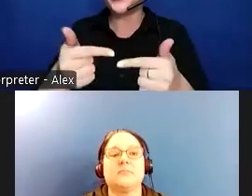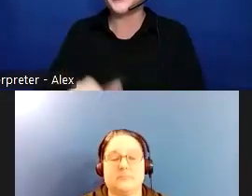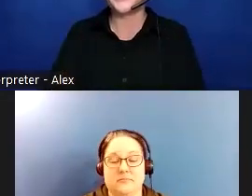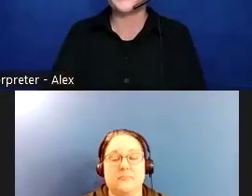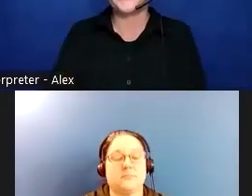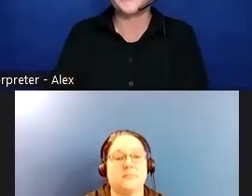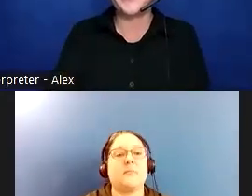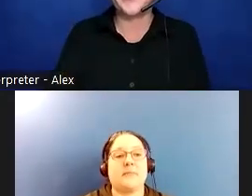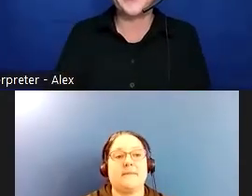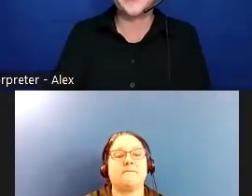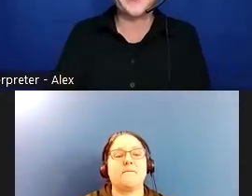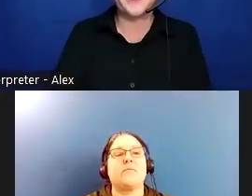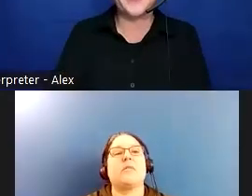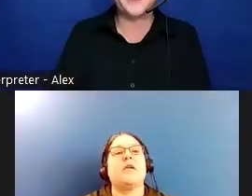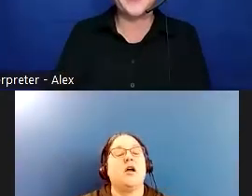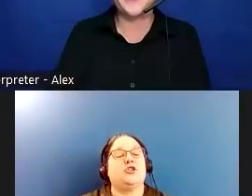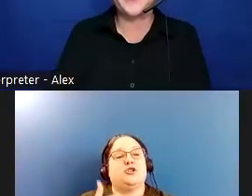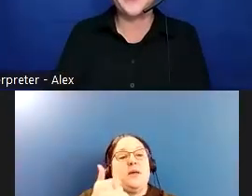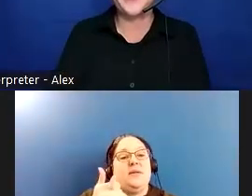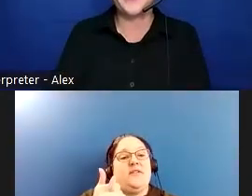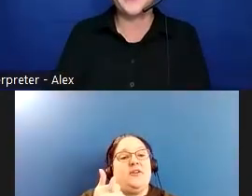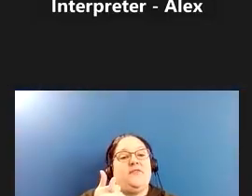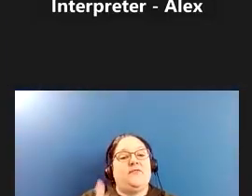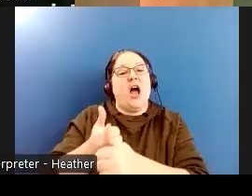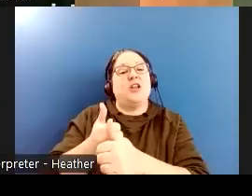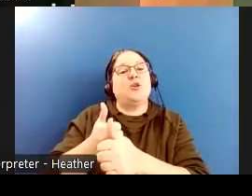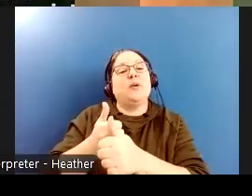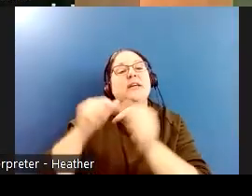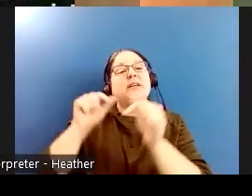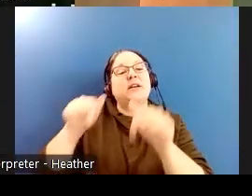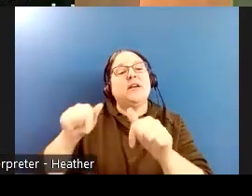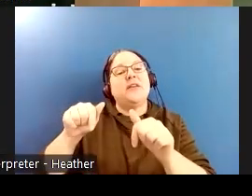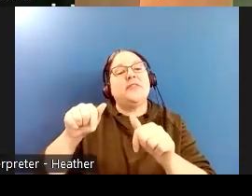been following the psychonur neuromimmunology literature for quite a while and I actually got